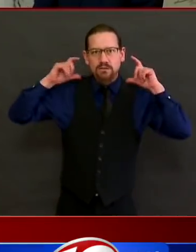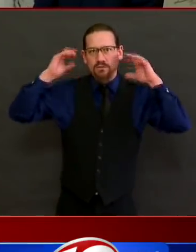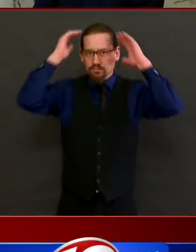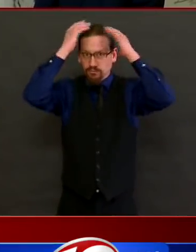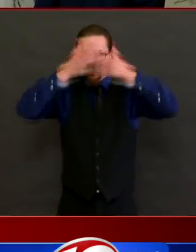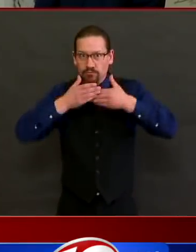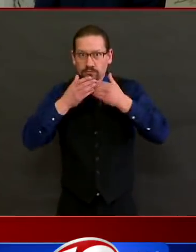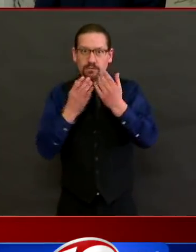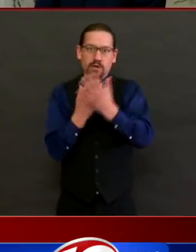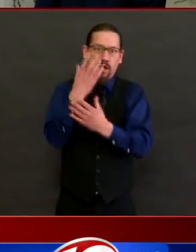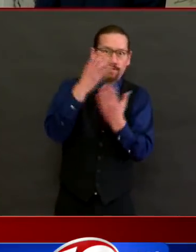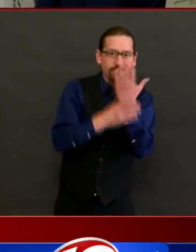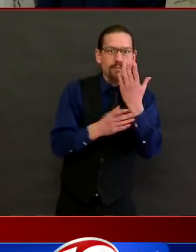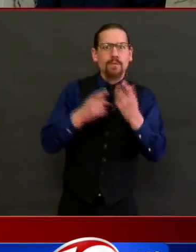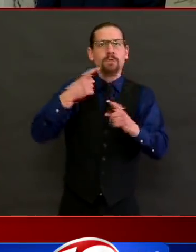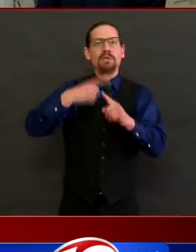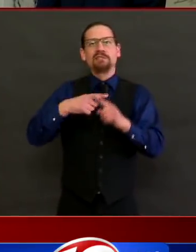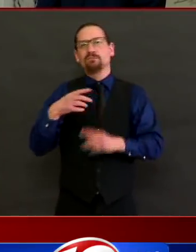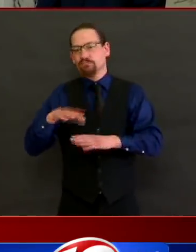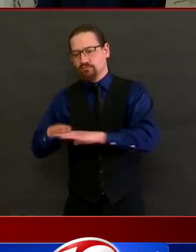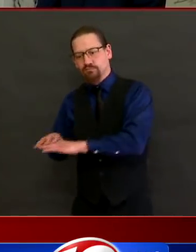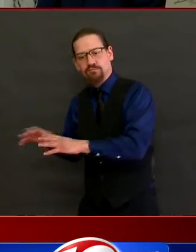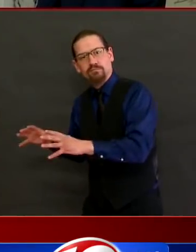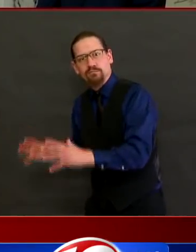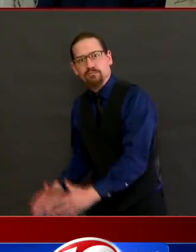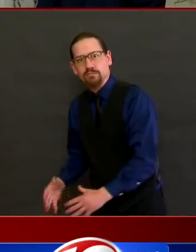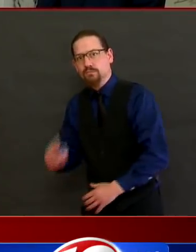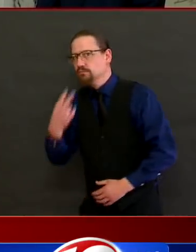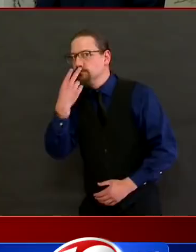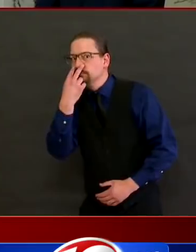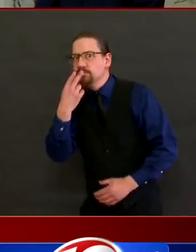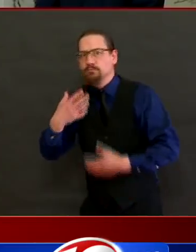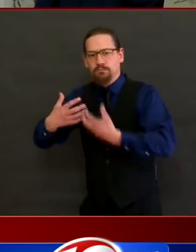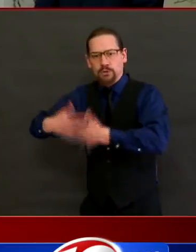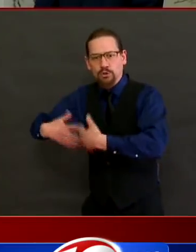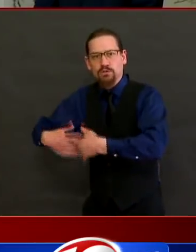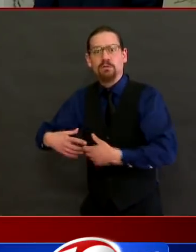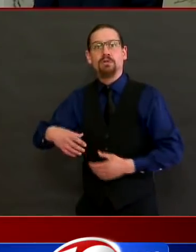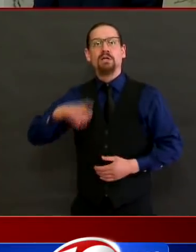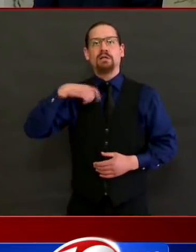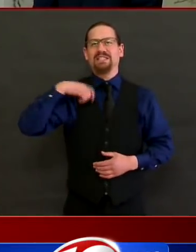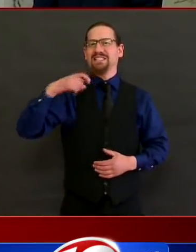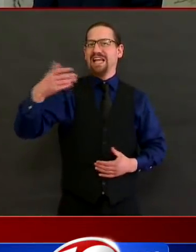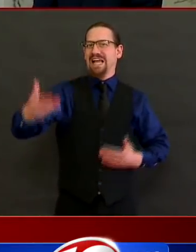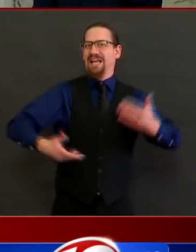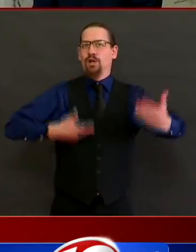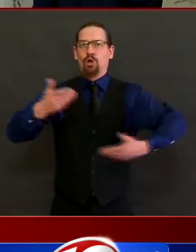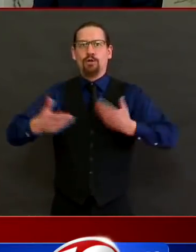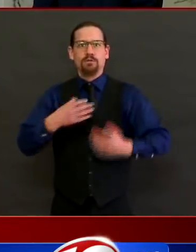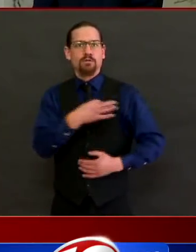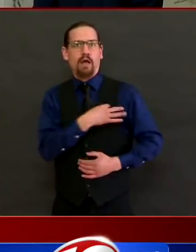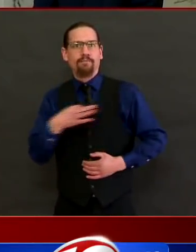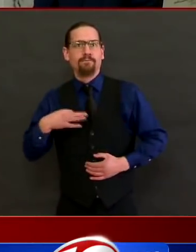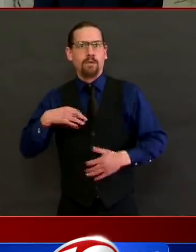HOSPITAL BEDS, GETTING FOLKS TO FIGURE OUT WAYS TO STAFF THESE EXTRA HOSPITALS. THAT IS A RACE WE HAVE BEEN RUNNING.